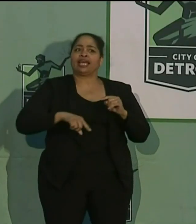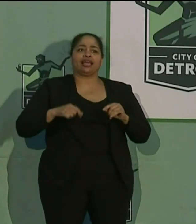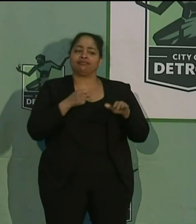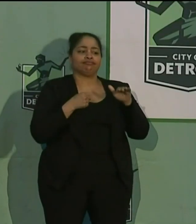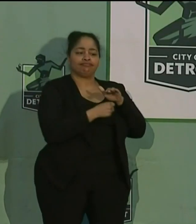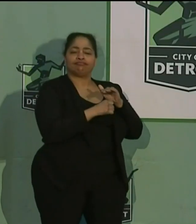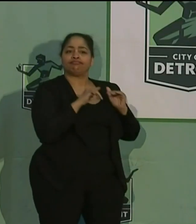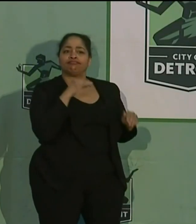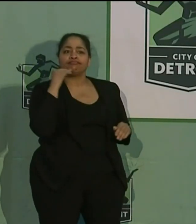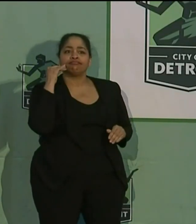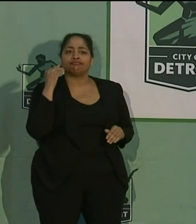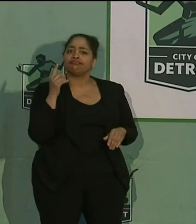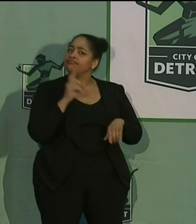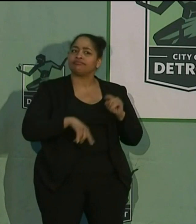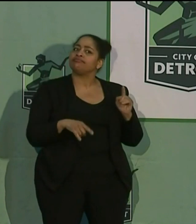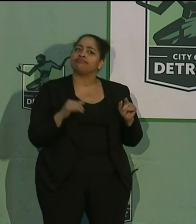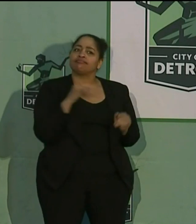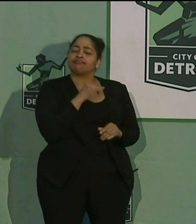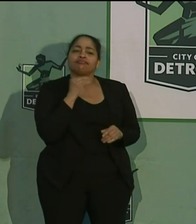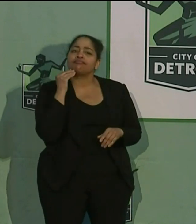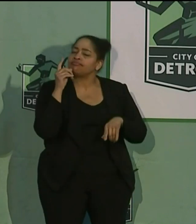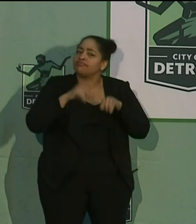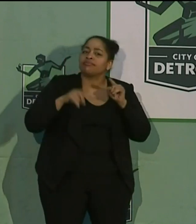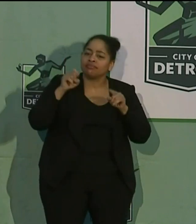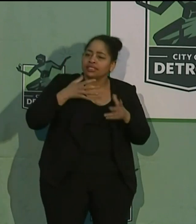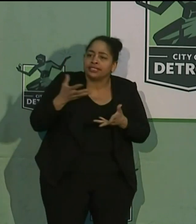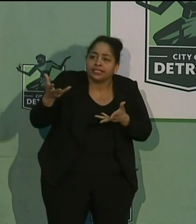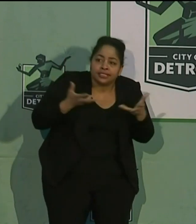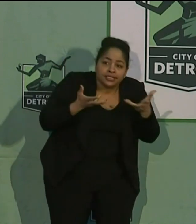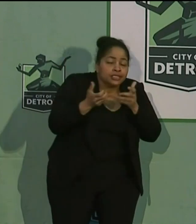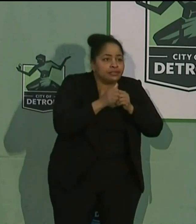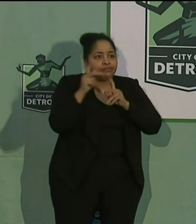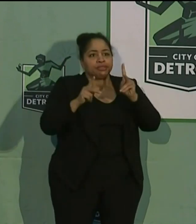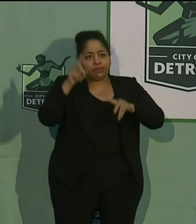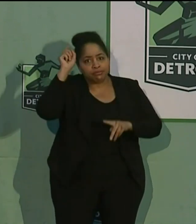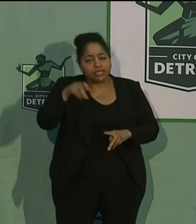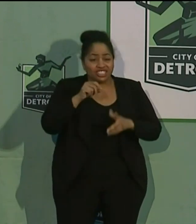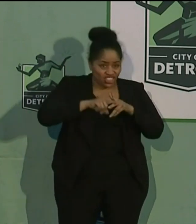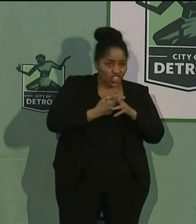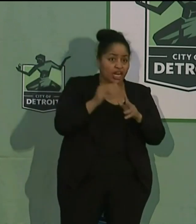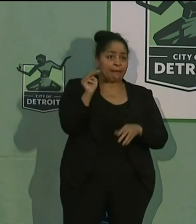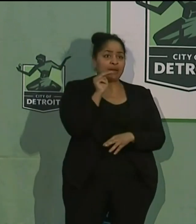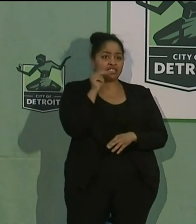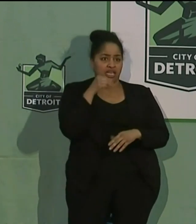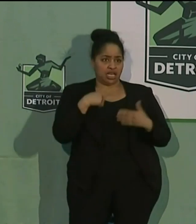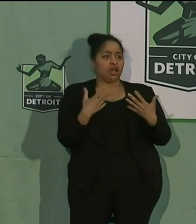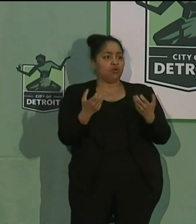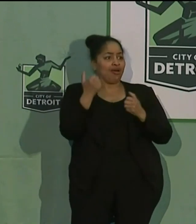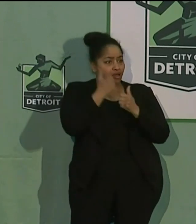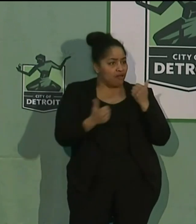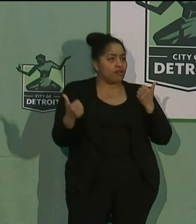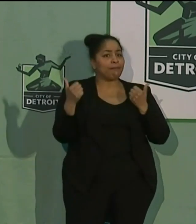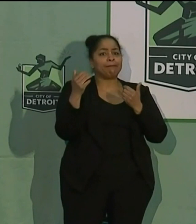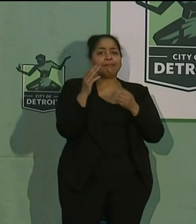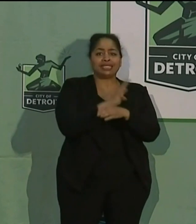CAN TO ENSURE THAT THE EMPLOYEES COMING TO WORK ARE NOT A RISK. COMING TO WORK ARE NOT A RISK. THEY AREN’T ABLE TO SHELTER IN THEY AREN’T ABLE TO SHELTER IN PLACE. PLACE. THEY HAVE TO BE OUT AND INTERACT